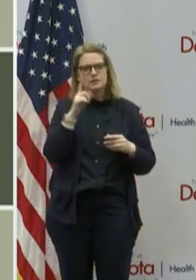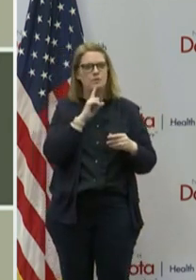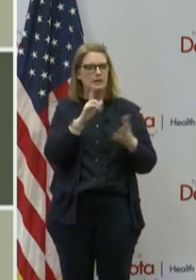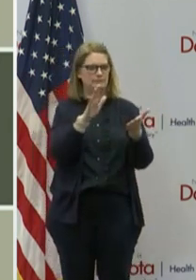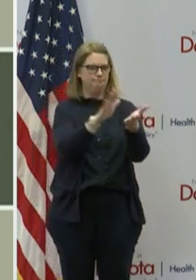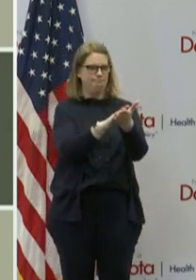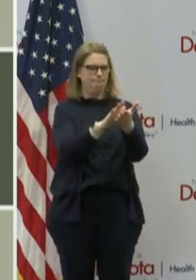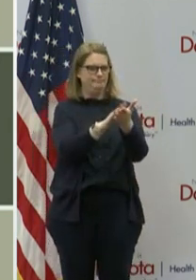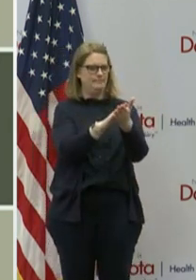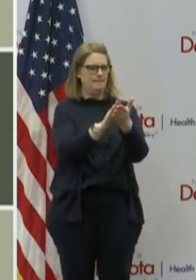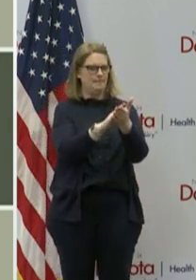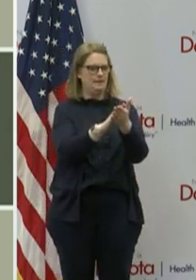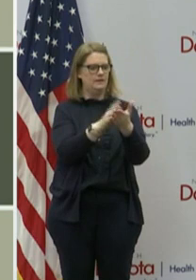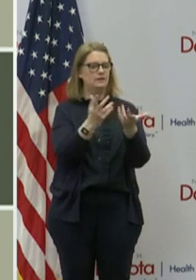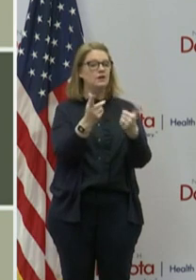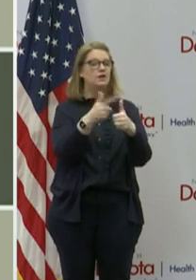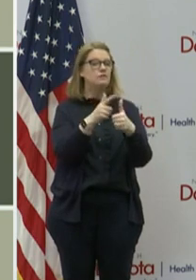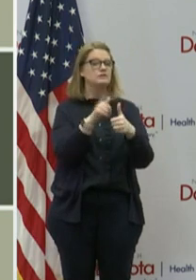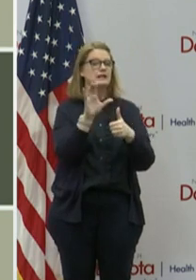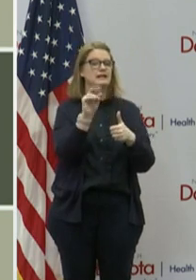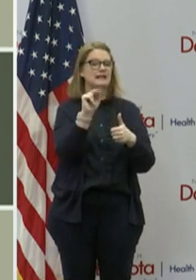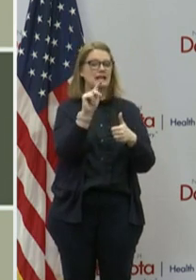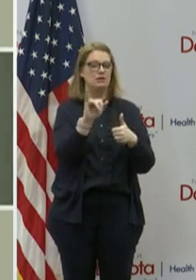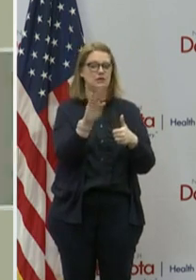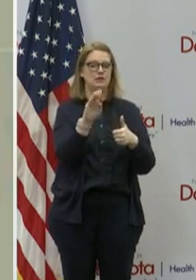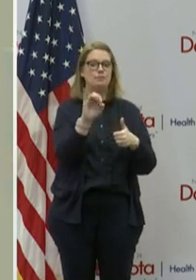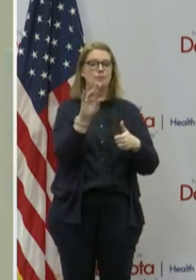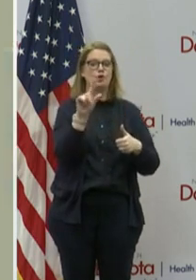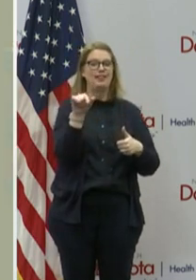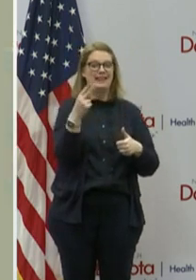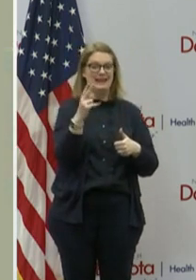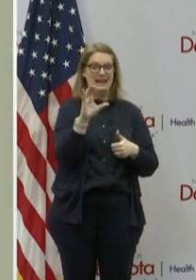REPRESENT EACH OF YOU, BECAUSE EACH OF YOU COUNT SO MAKE SURE